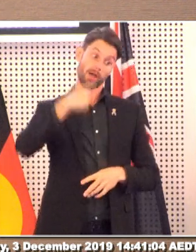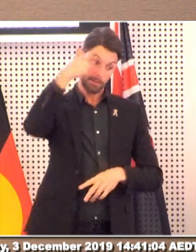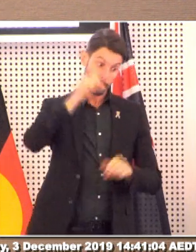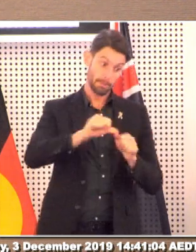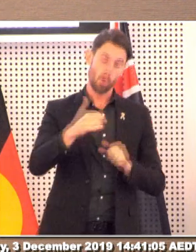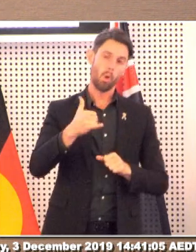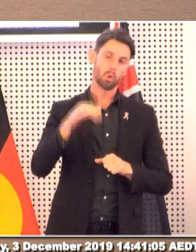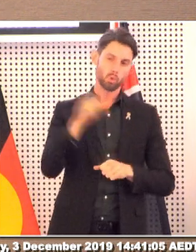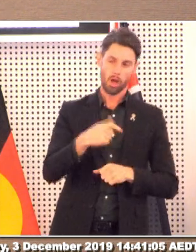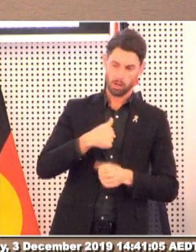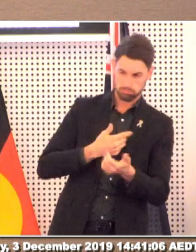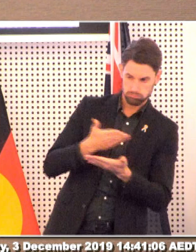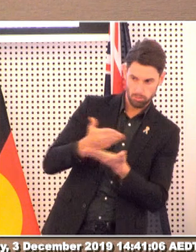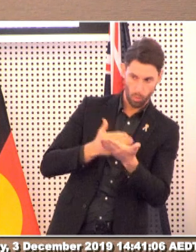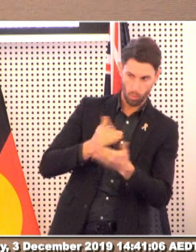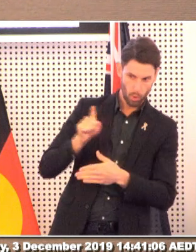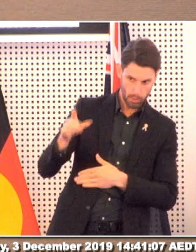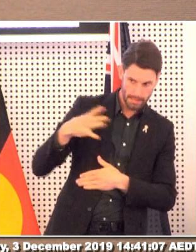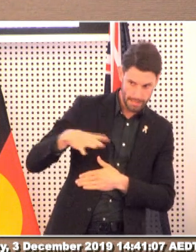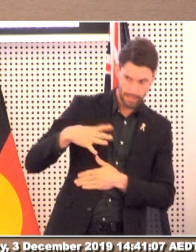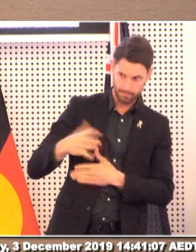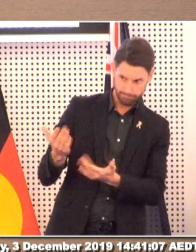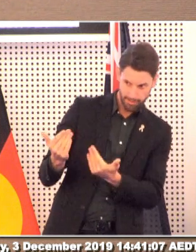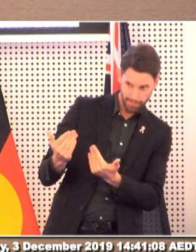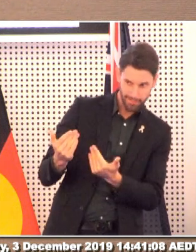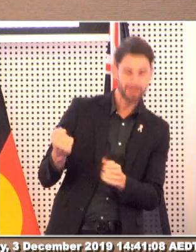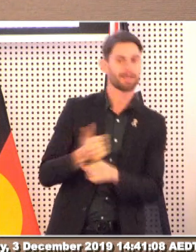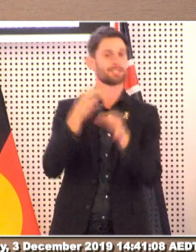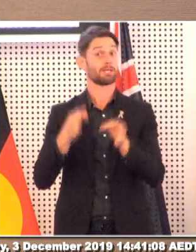And I think most people say that they would like it made in accordance with their will